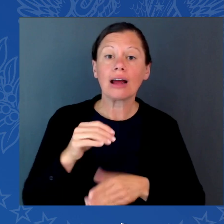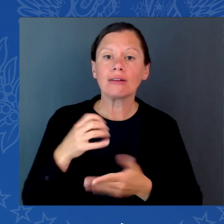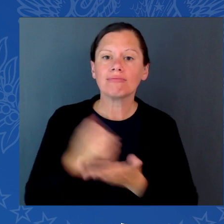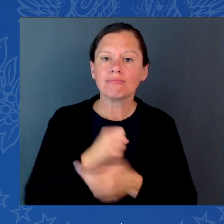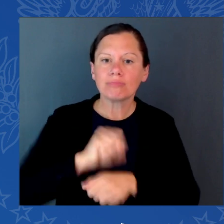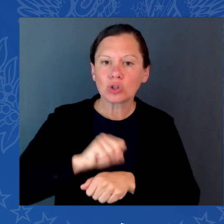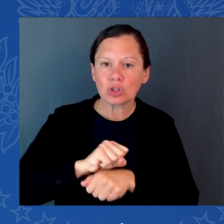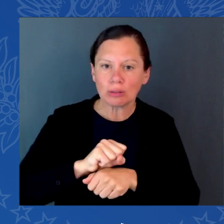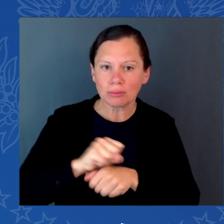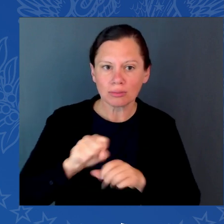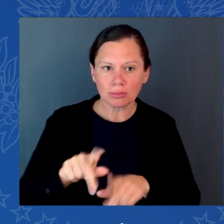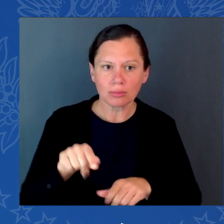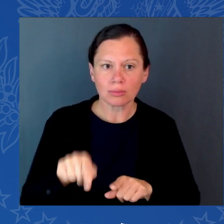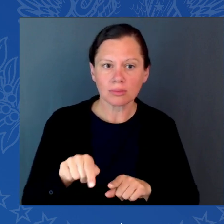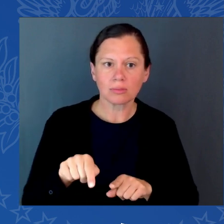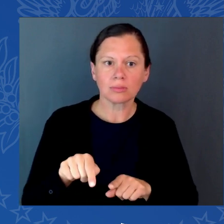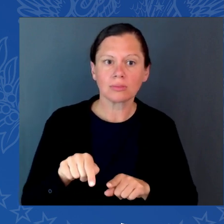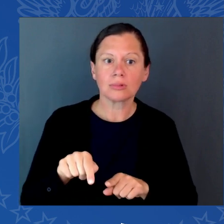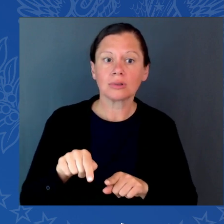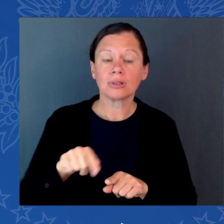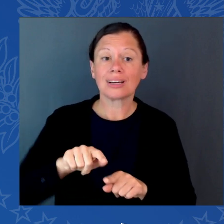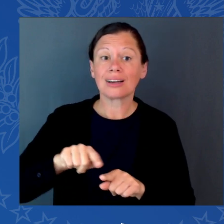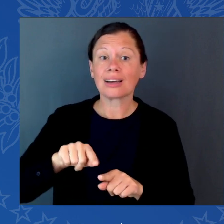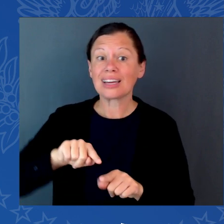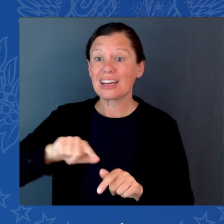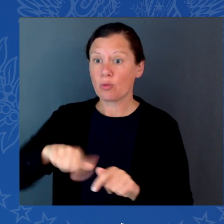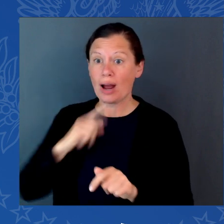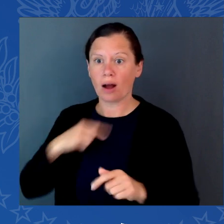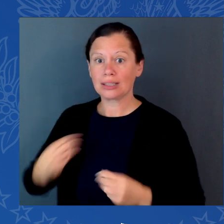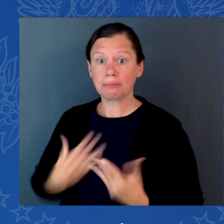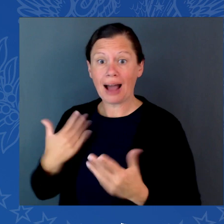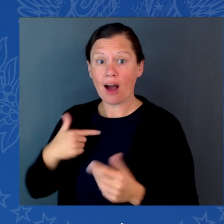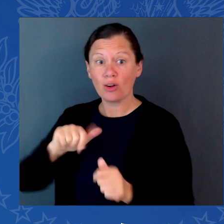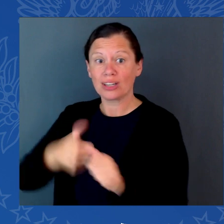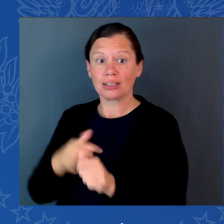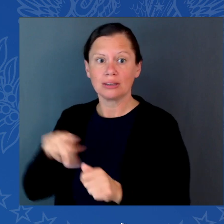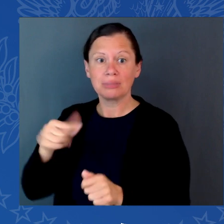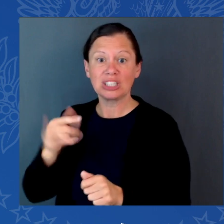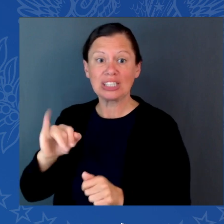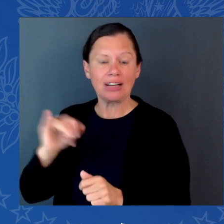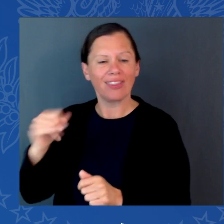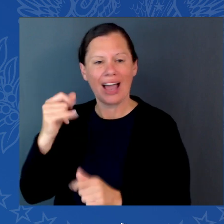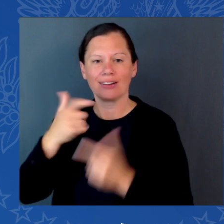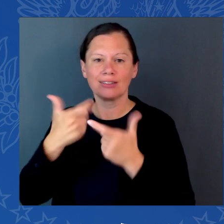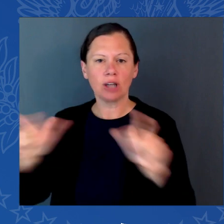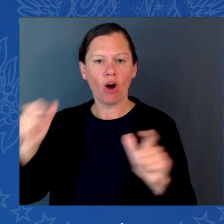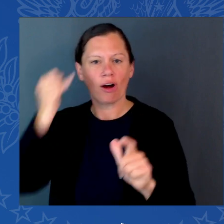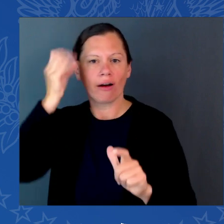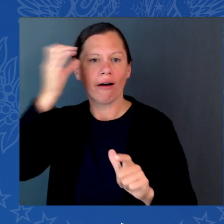It is a whole new approach to large infrastructure investment. It is about shared prosperity.